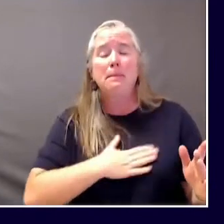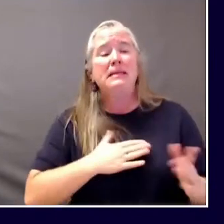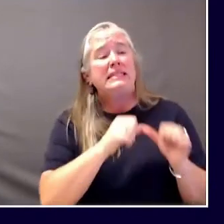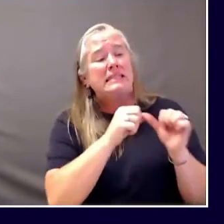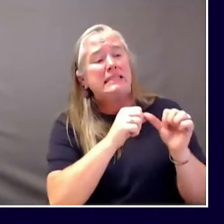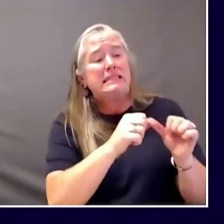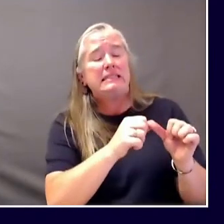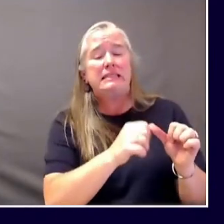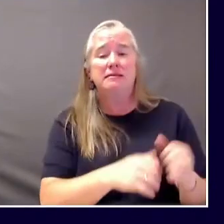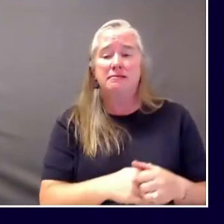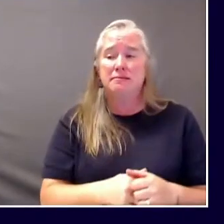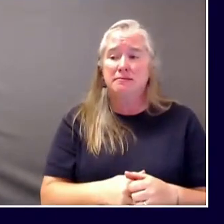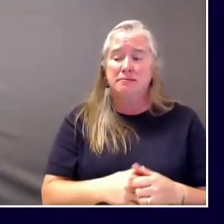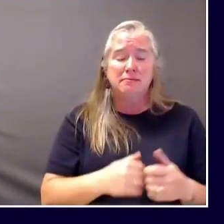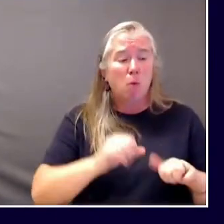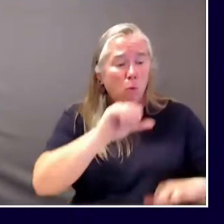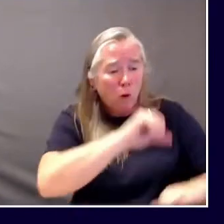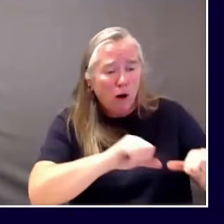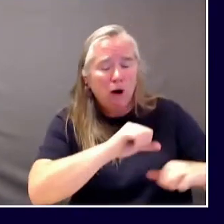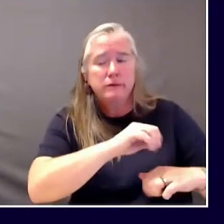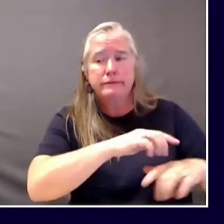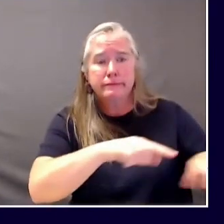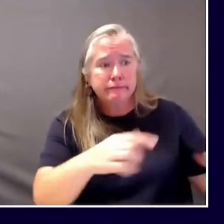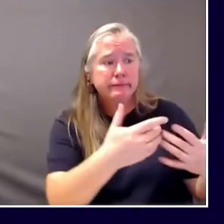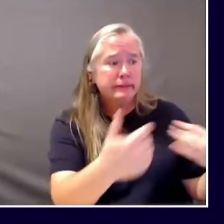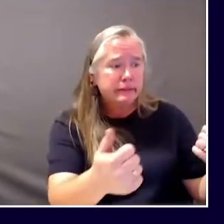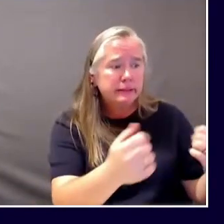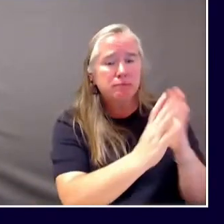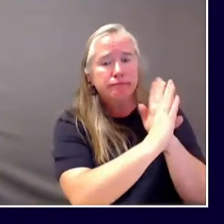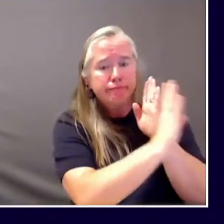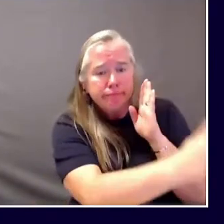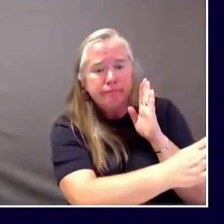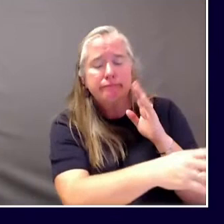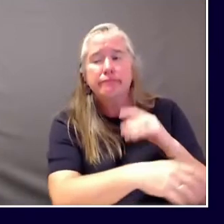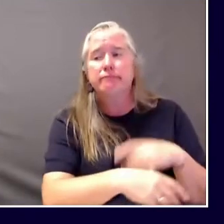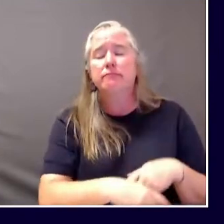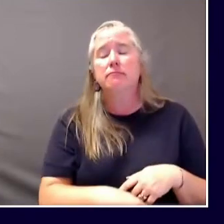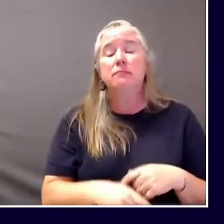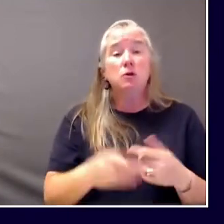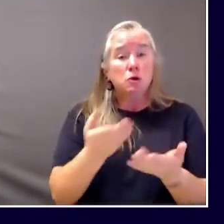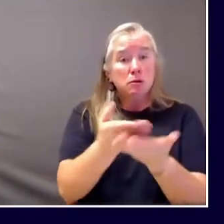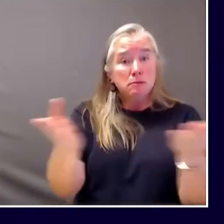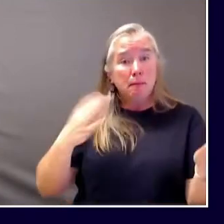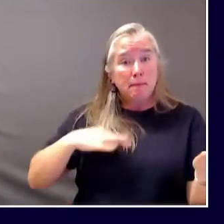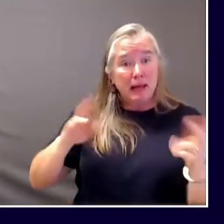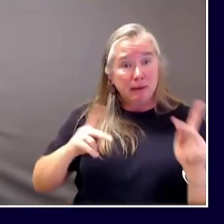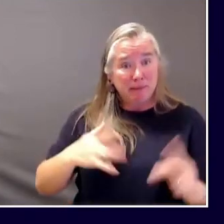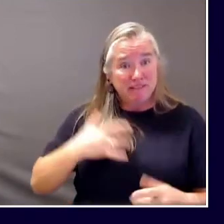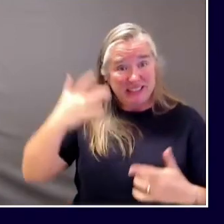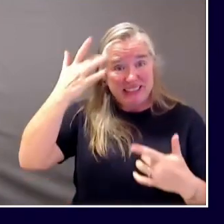strict health precautions don't go to work if you feel